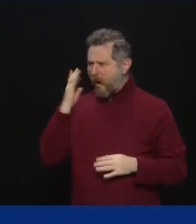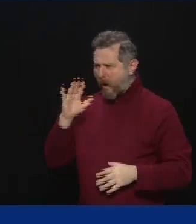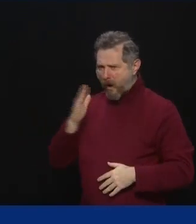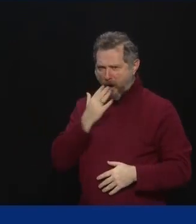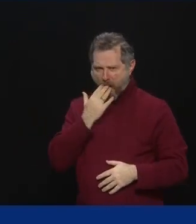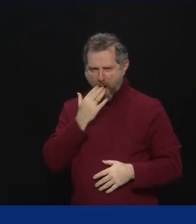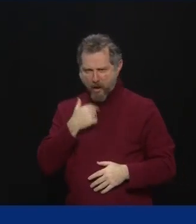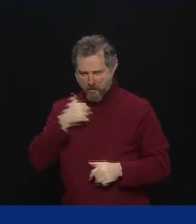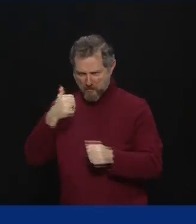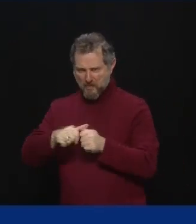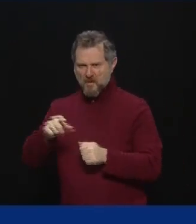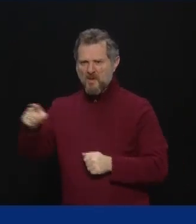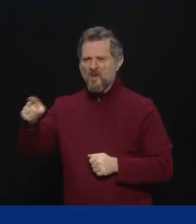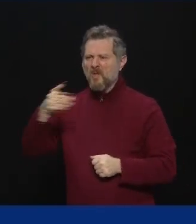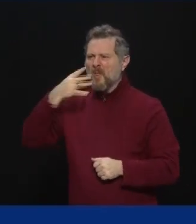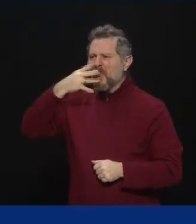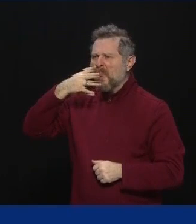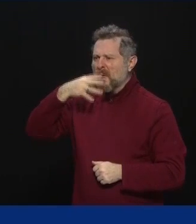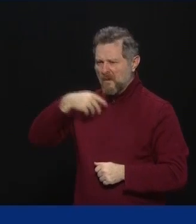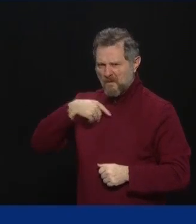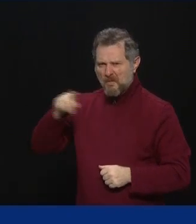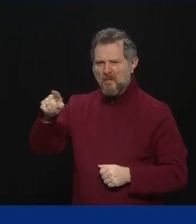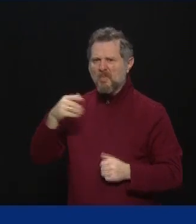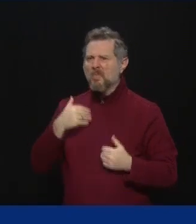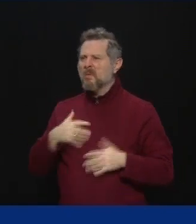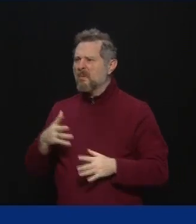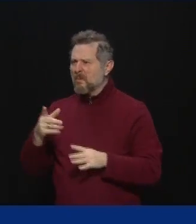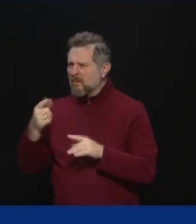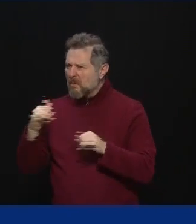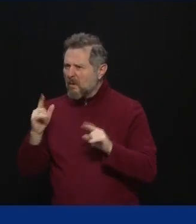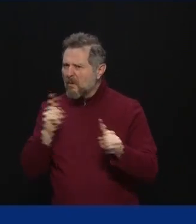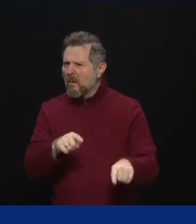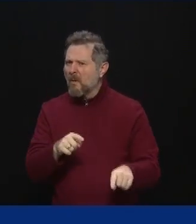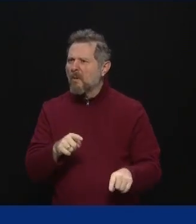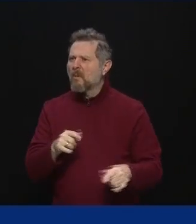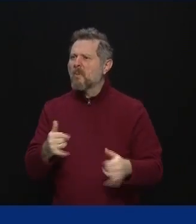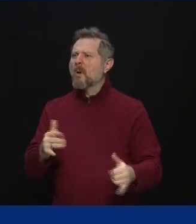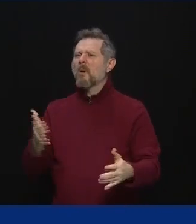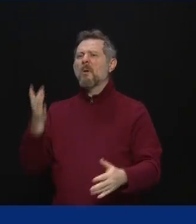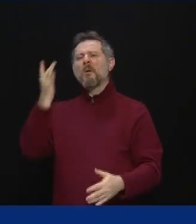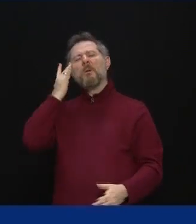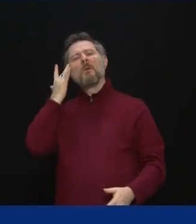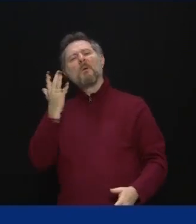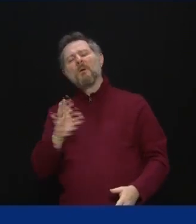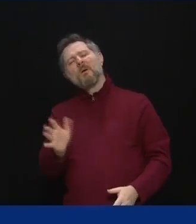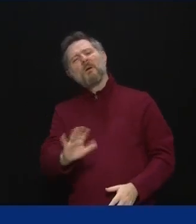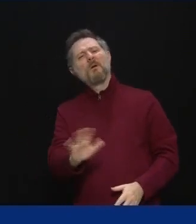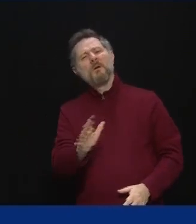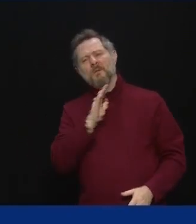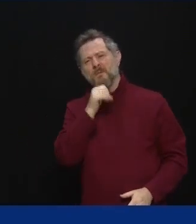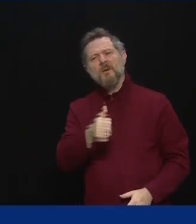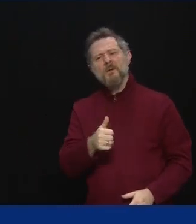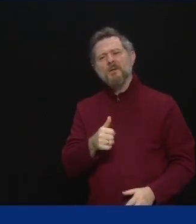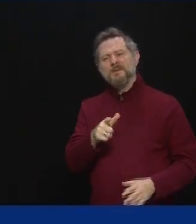THE ONE EVERYBODY TALKS ABOUT. THAT WAS THE ONE WHO WAS SNIFFLING, NOT FEELING WELL, AND